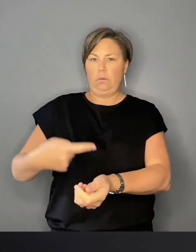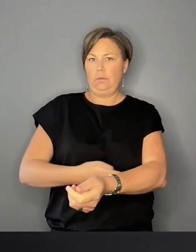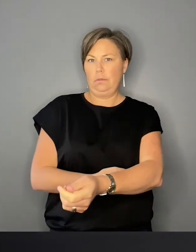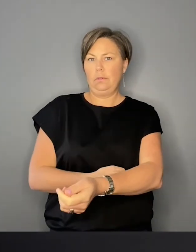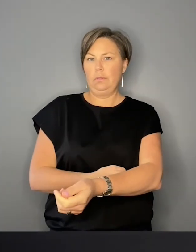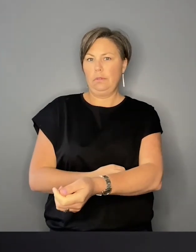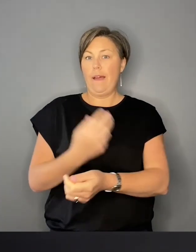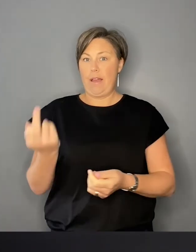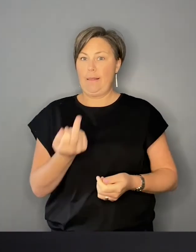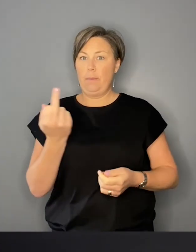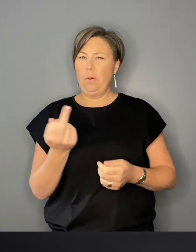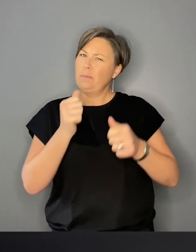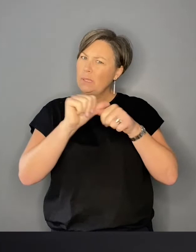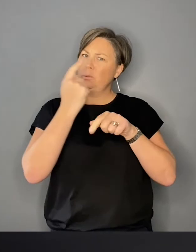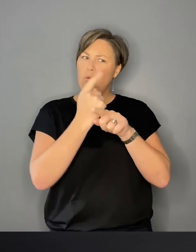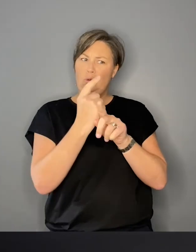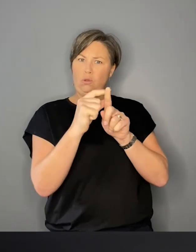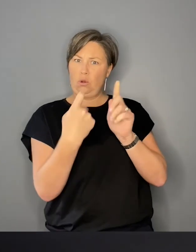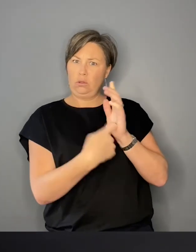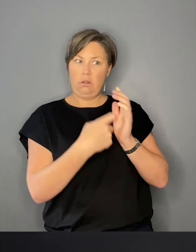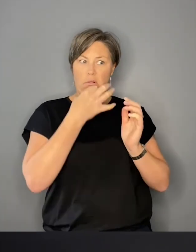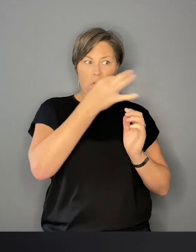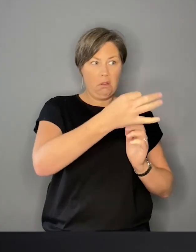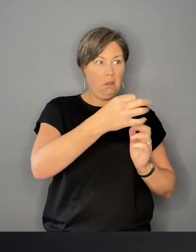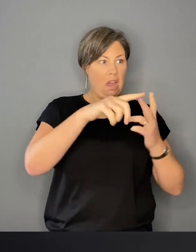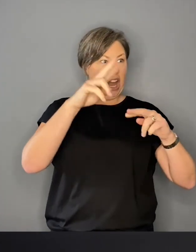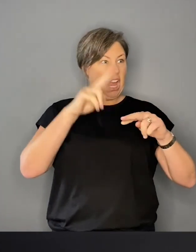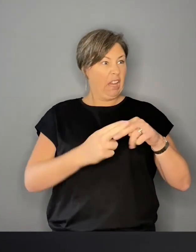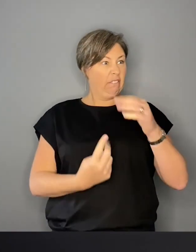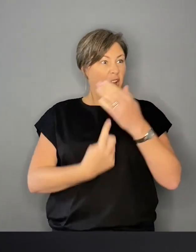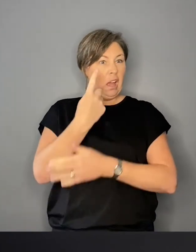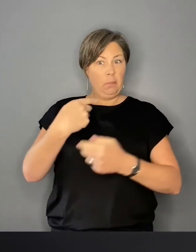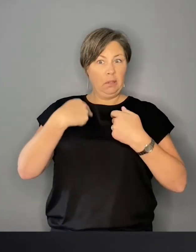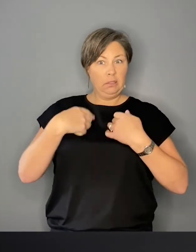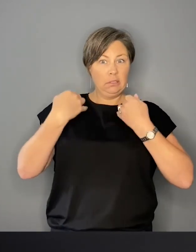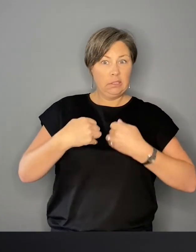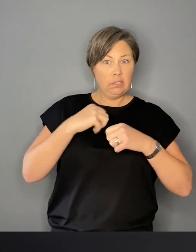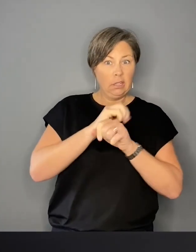Talk to your doctor now, as it's actually useful to ascertain whether you may be eligible for these drugs before you get COVID,